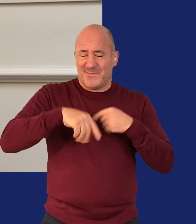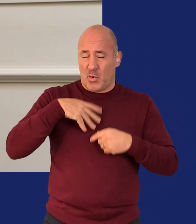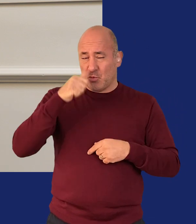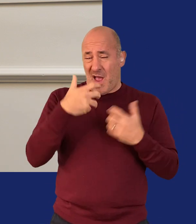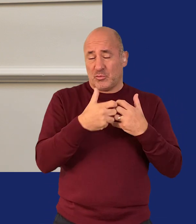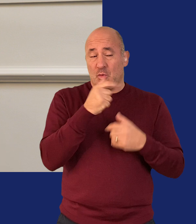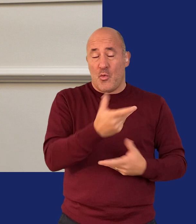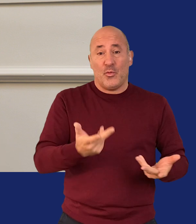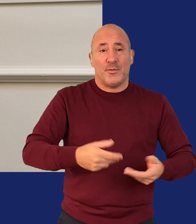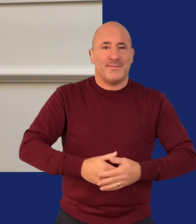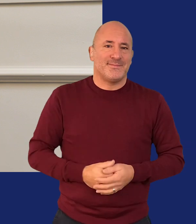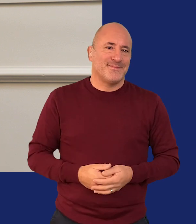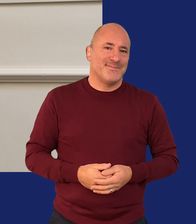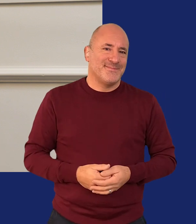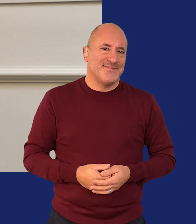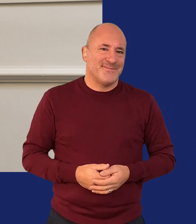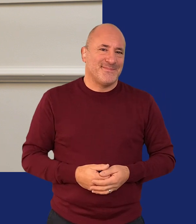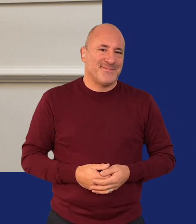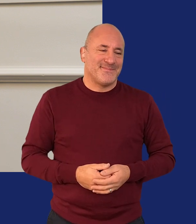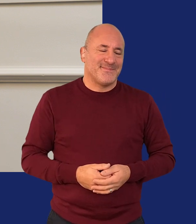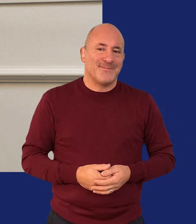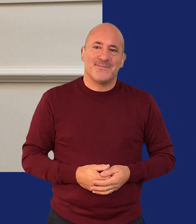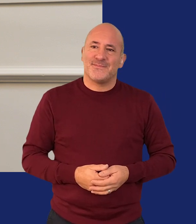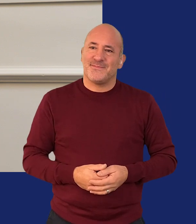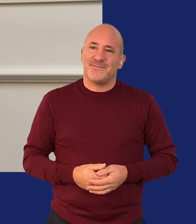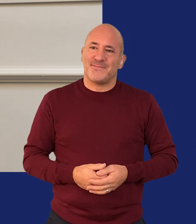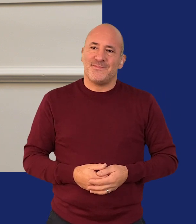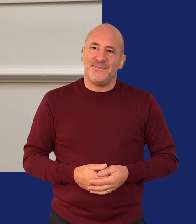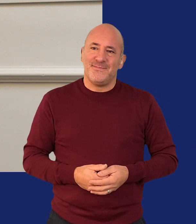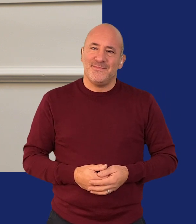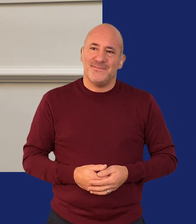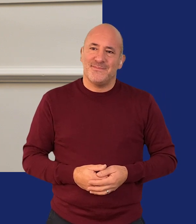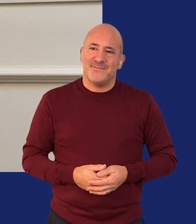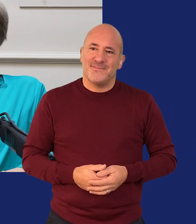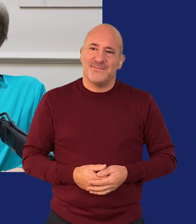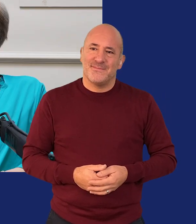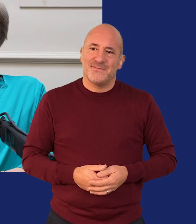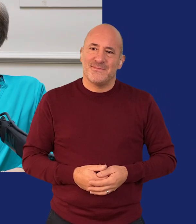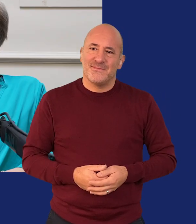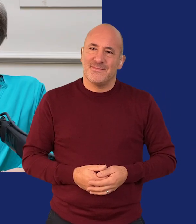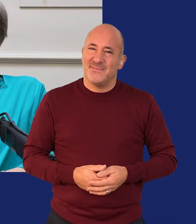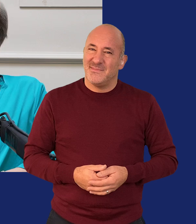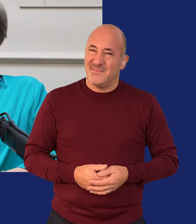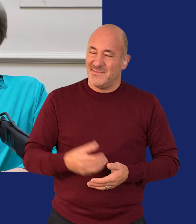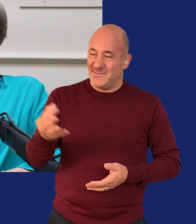people after they are recruited? I think that's a brilliant question because being